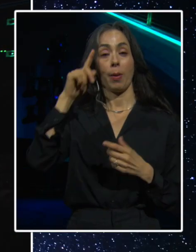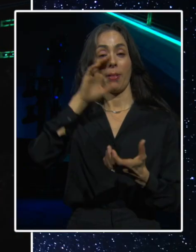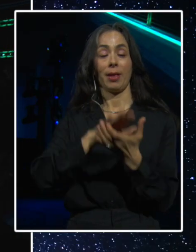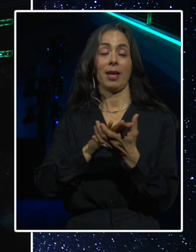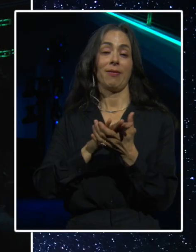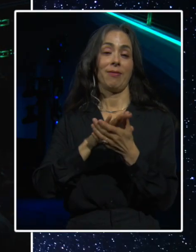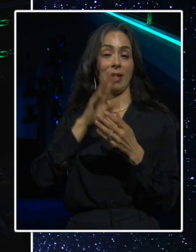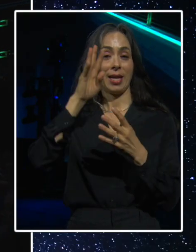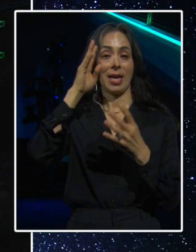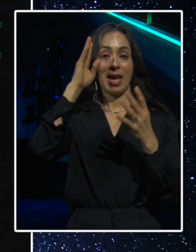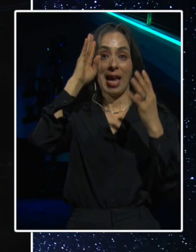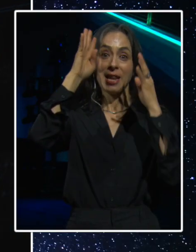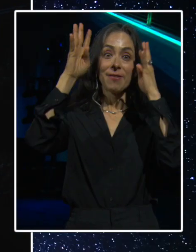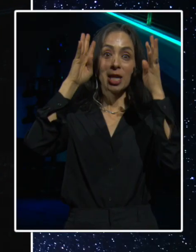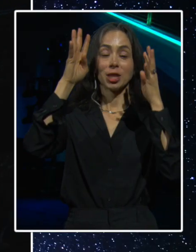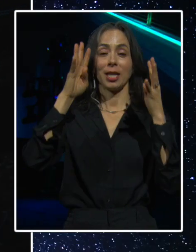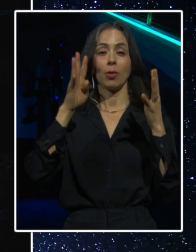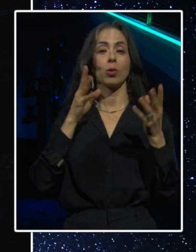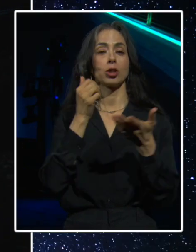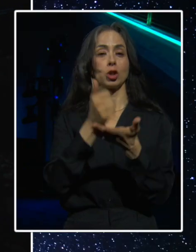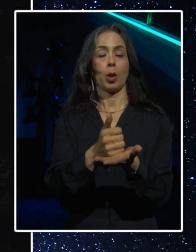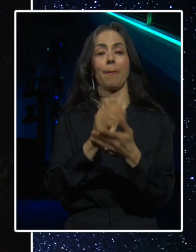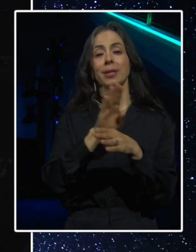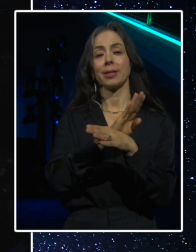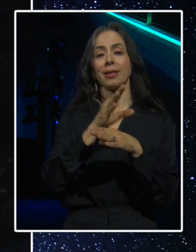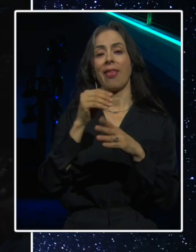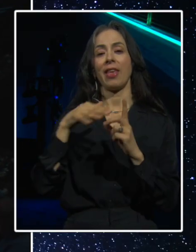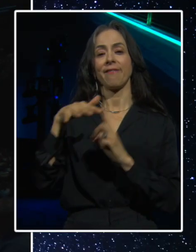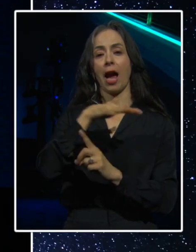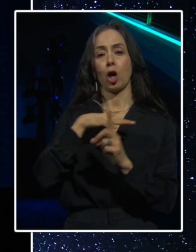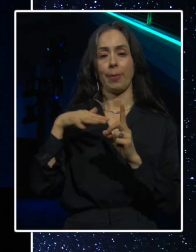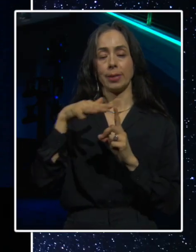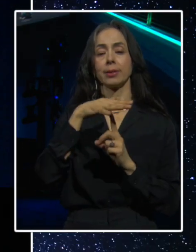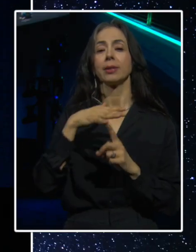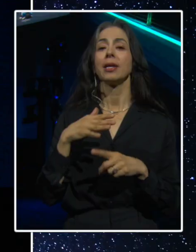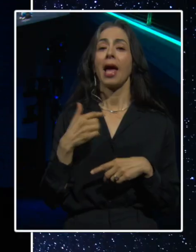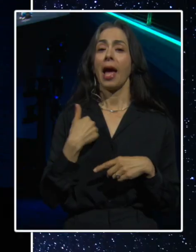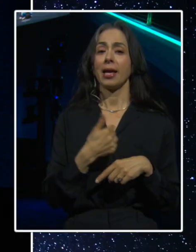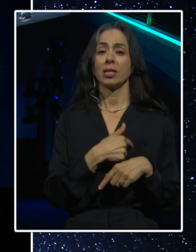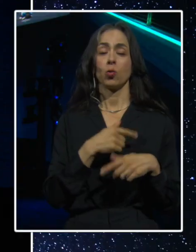At HPE, we believe innovation will serve both business and the environment.